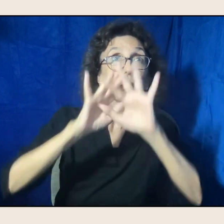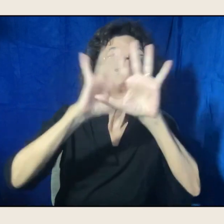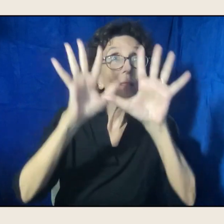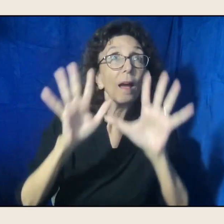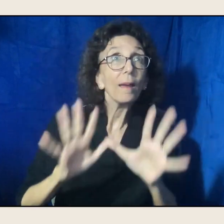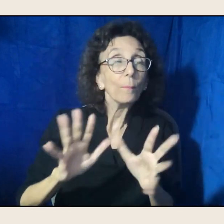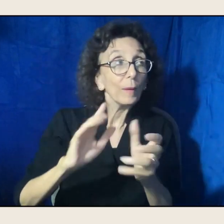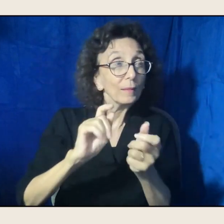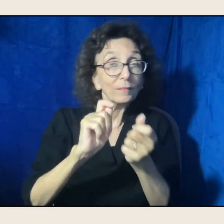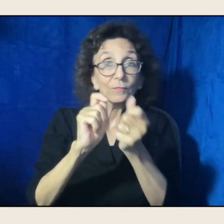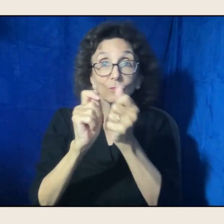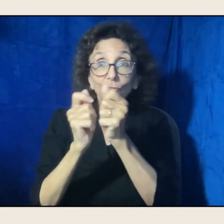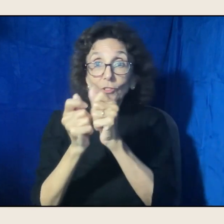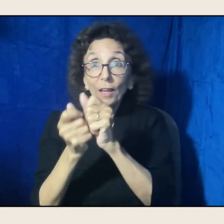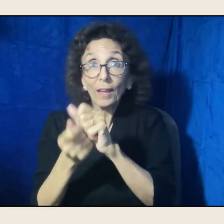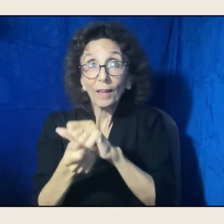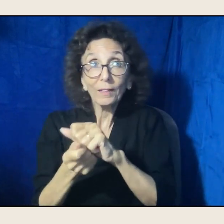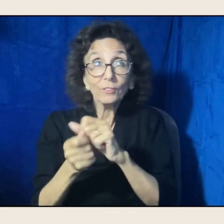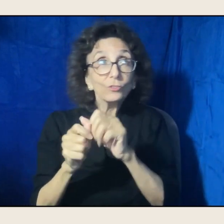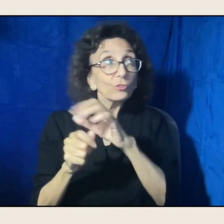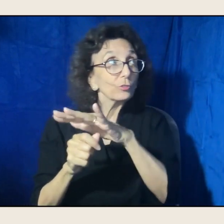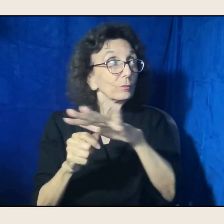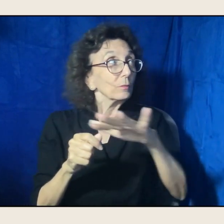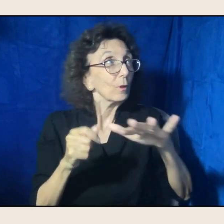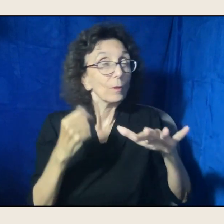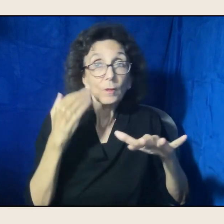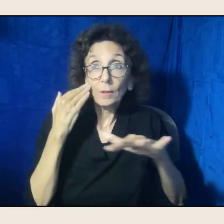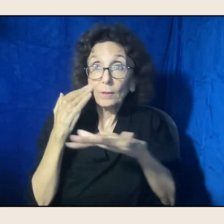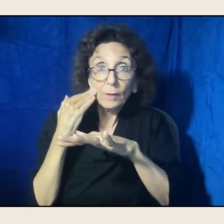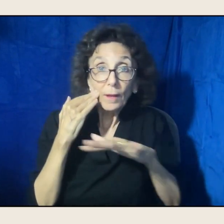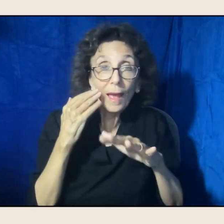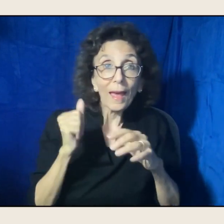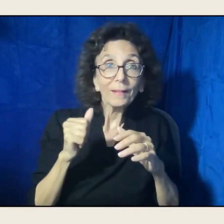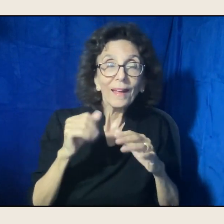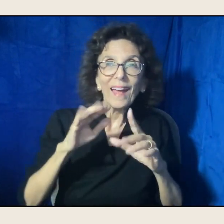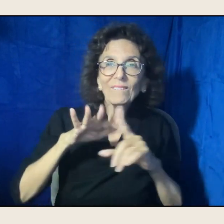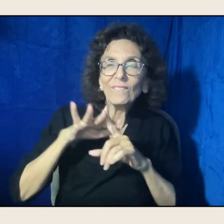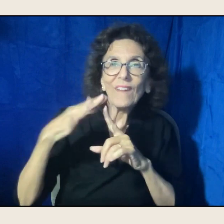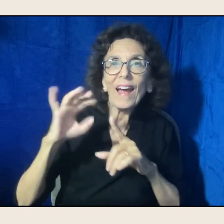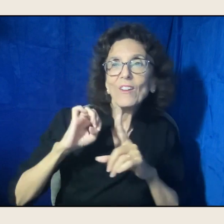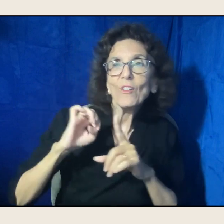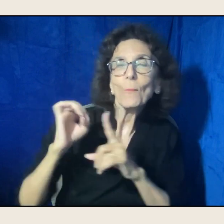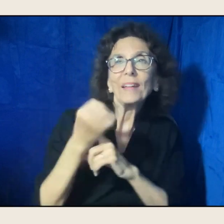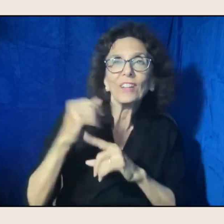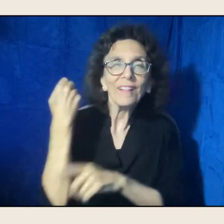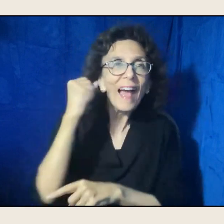and the kind of environmental activist conversations and circles, you don't really see